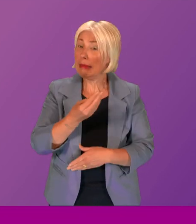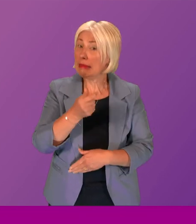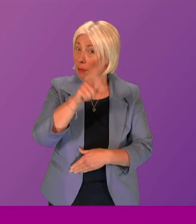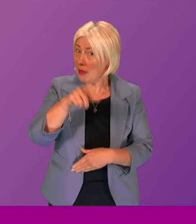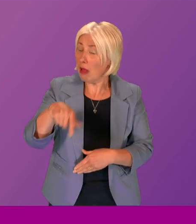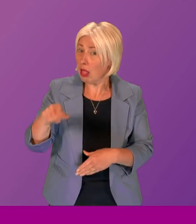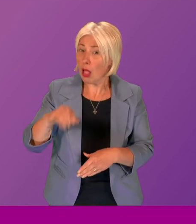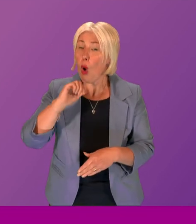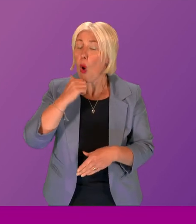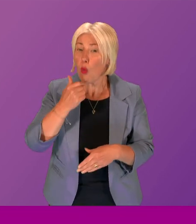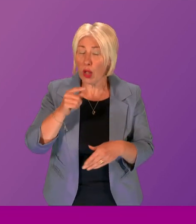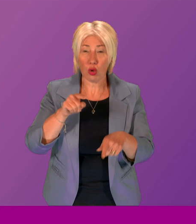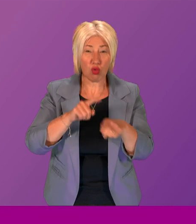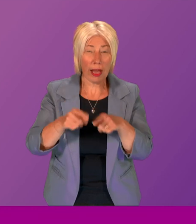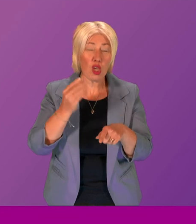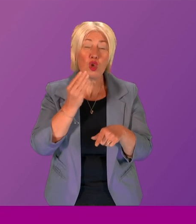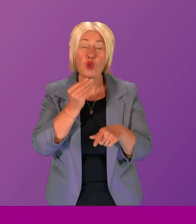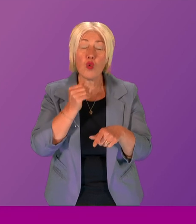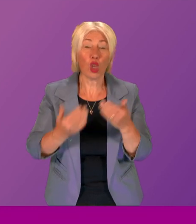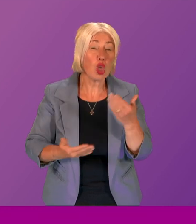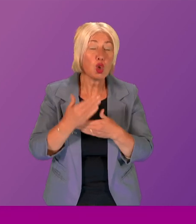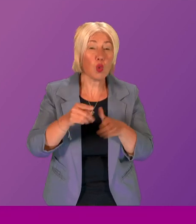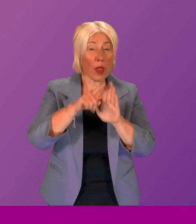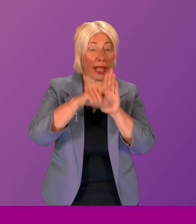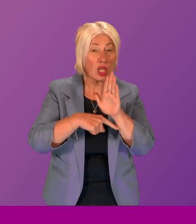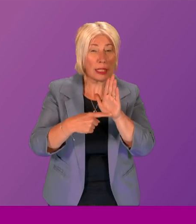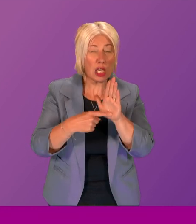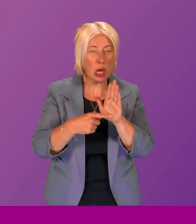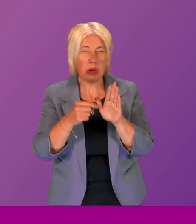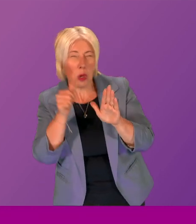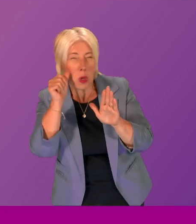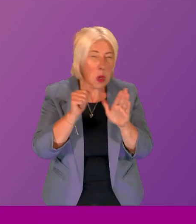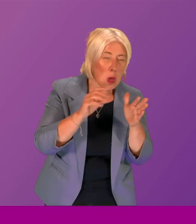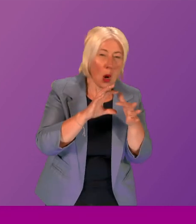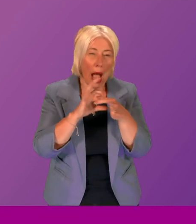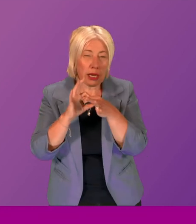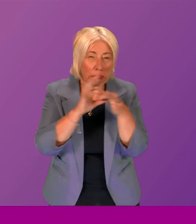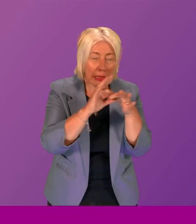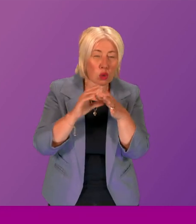“seek to weaponise the new legislation and associated police investigation.”